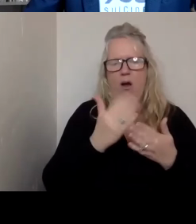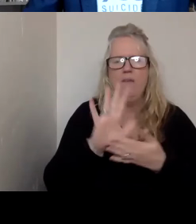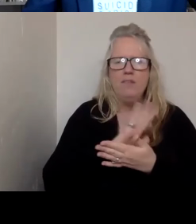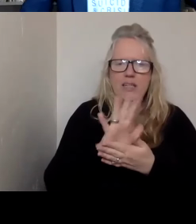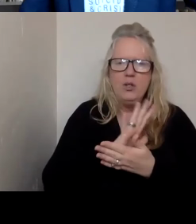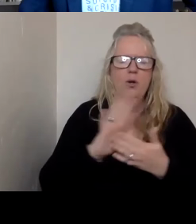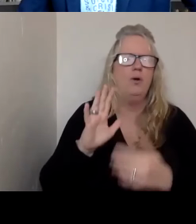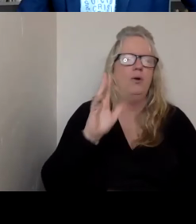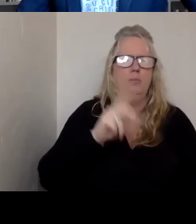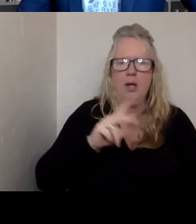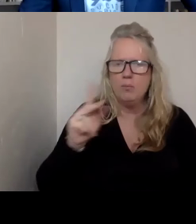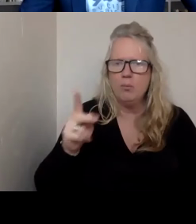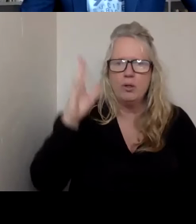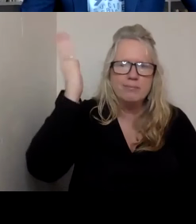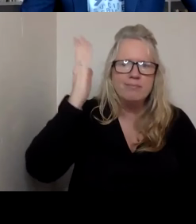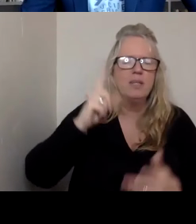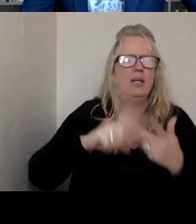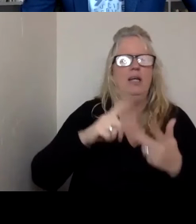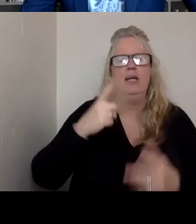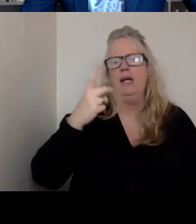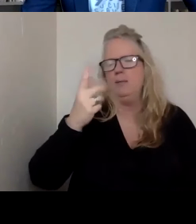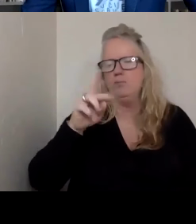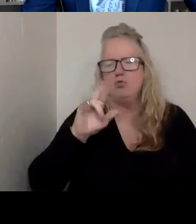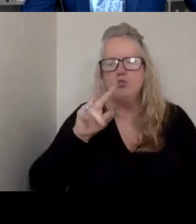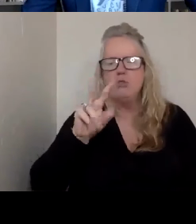PRESENTATIONS AND THE TRIVIA QUESTIONS AND ECT, ARE ALL THERE.